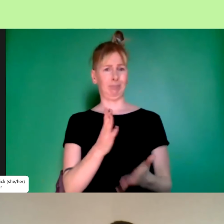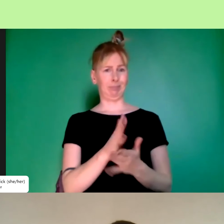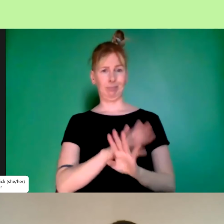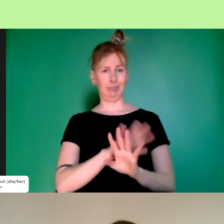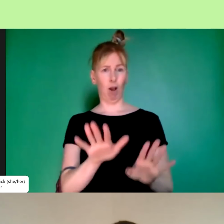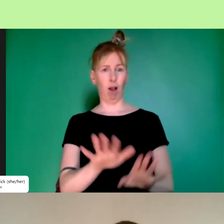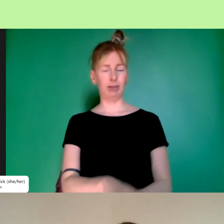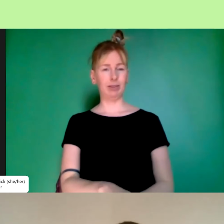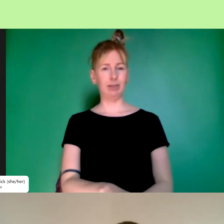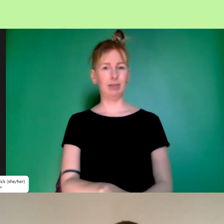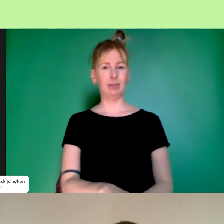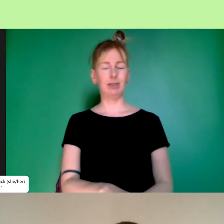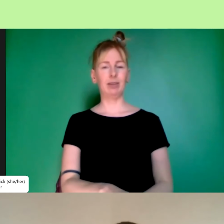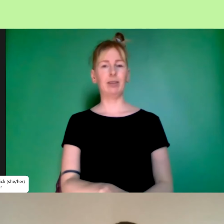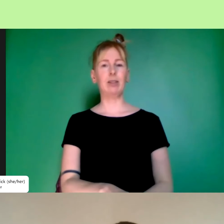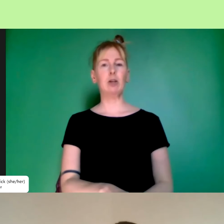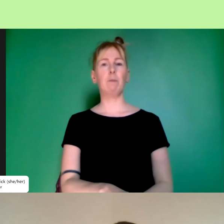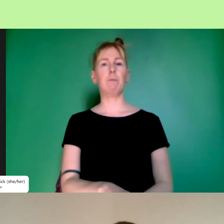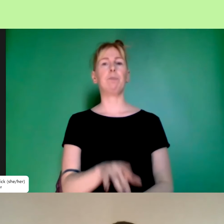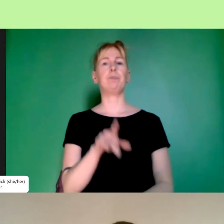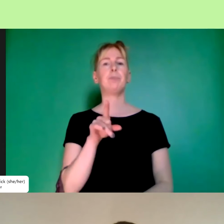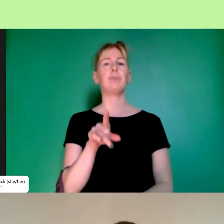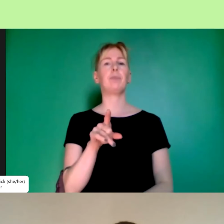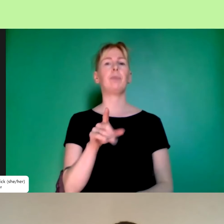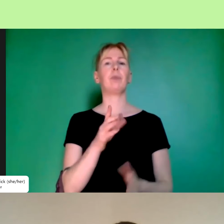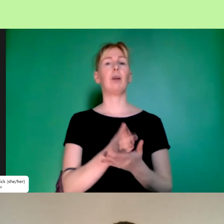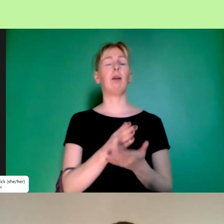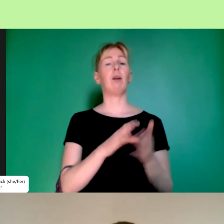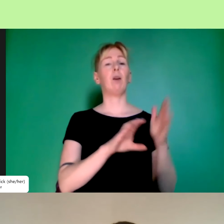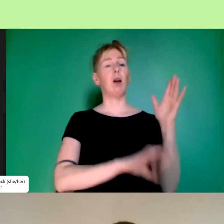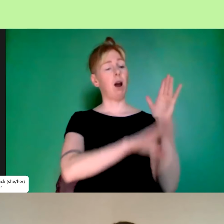like, how, and when we're taken seriously, and we find ourselves having to work I mean, I